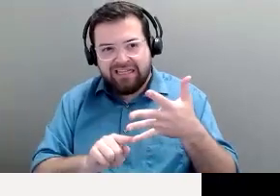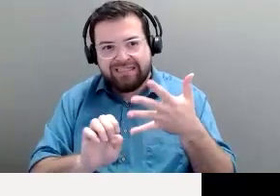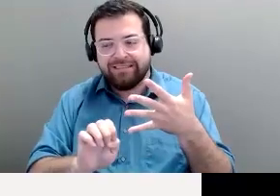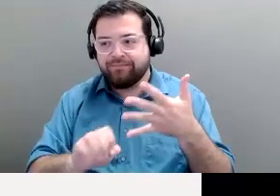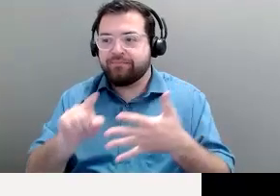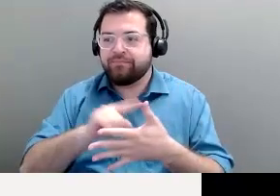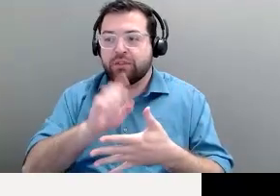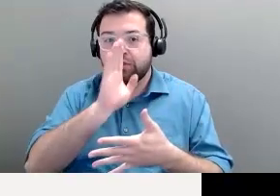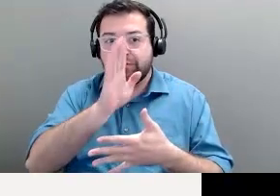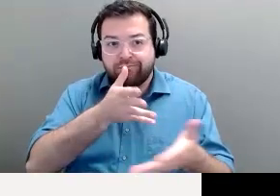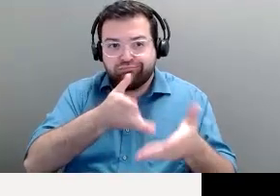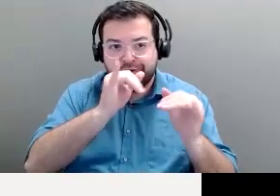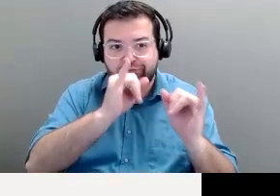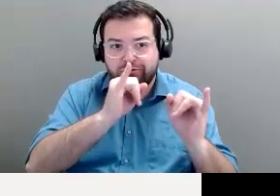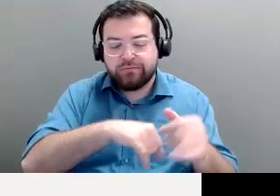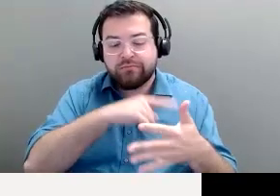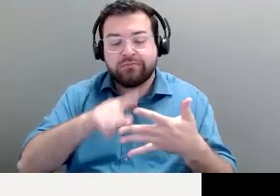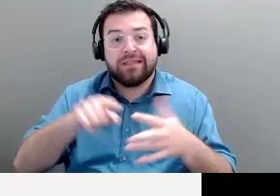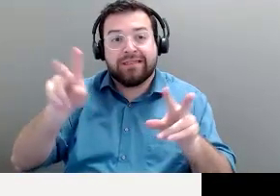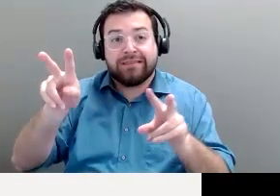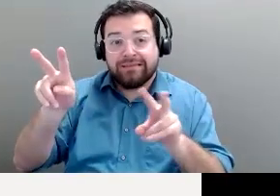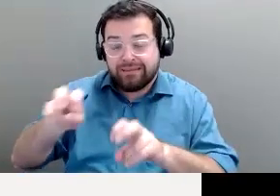Assessing or providing feedback on a student's coursework.